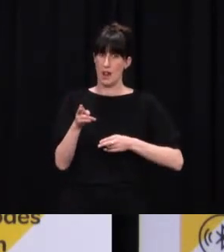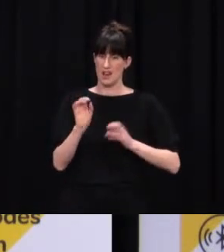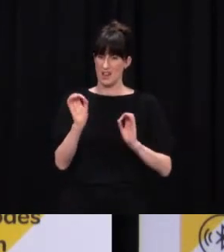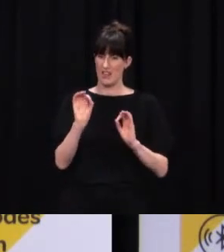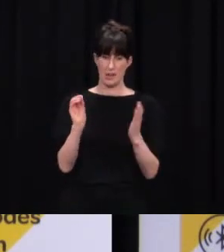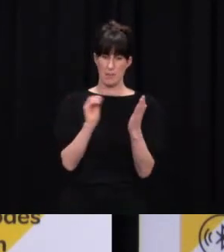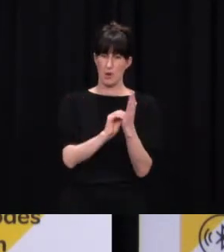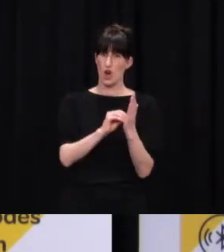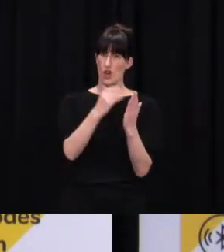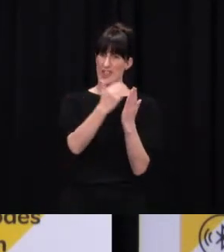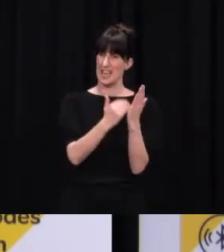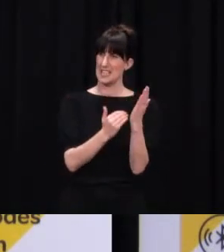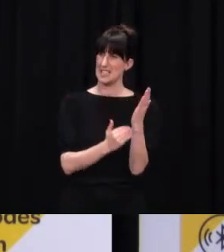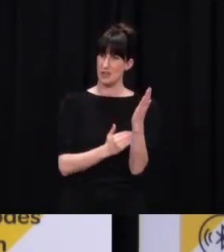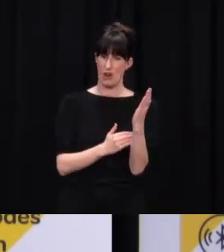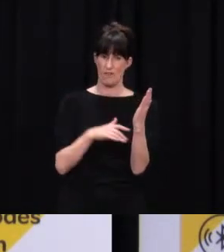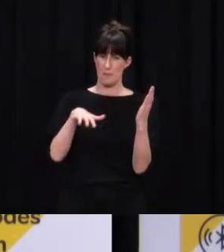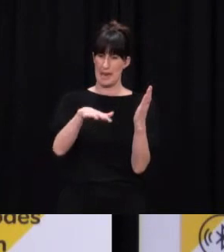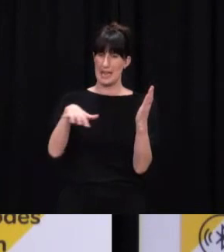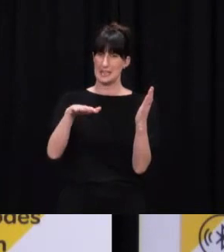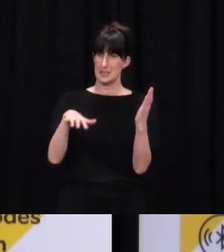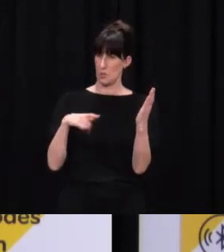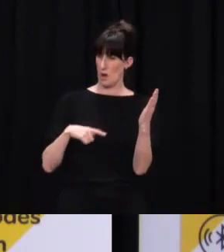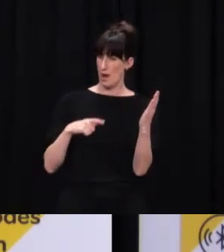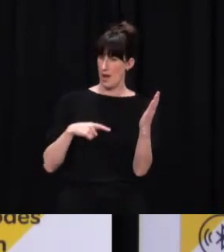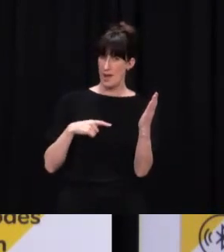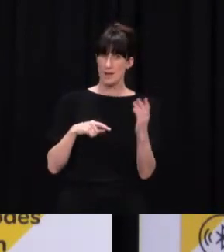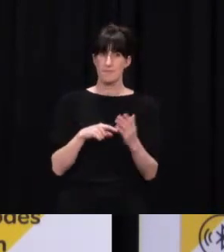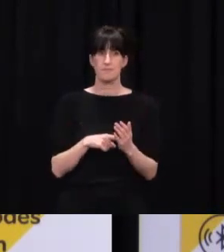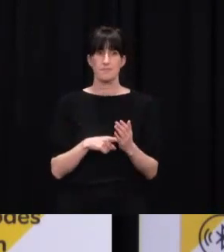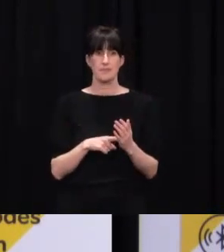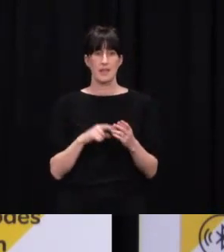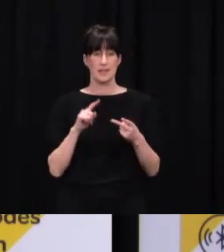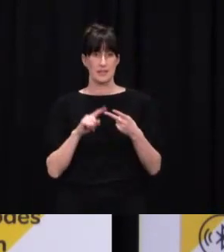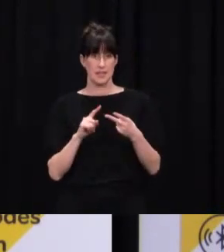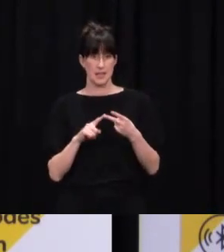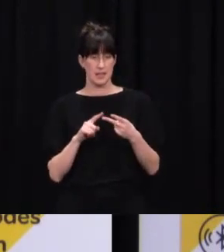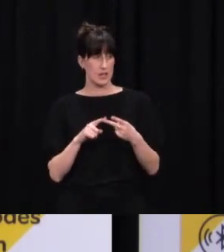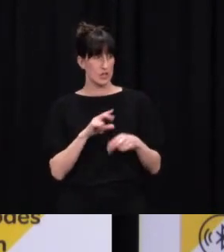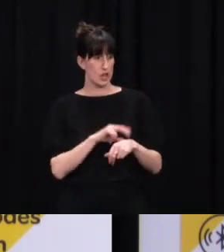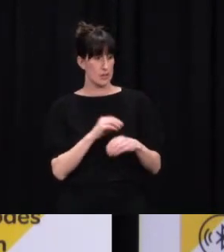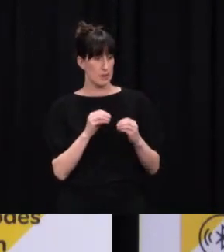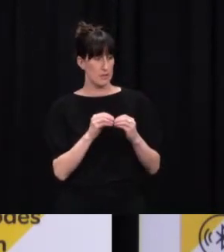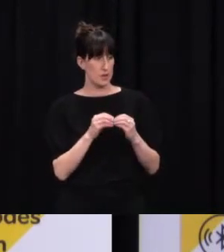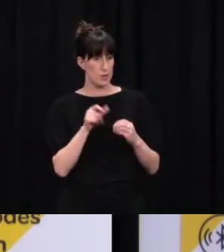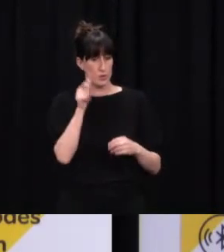explain to the public why Auckland Hospital isn't listed on the list of locations for,